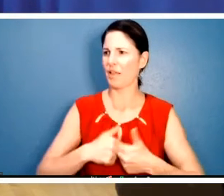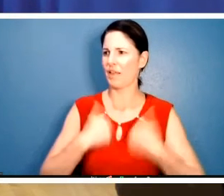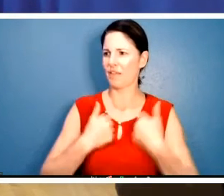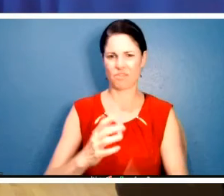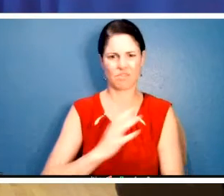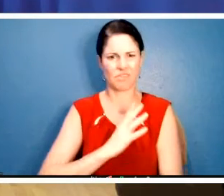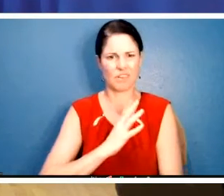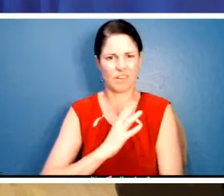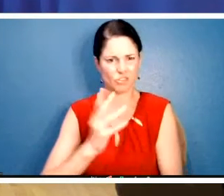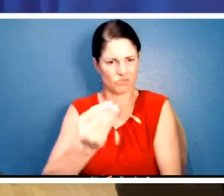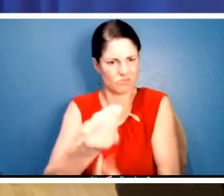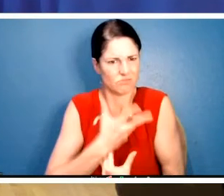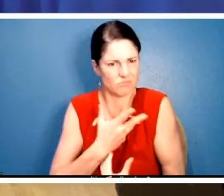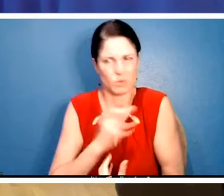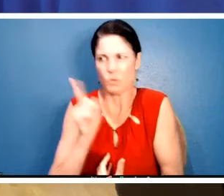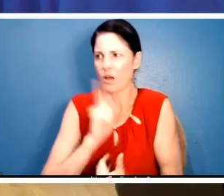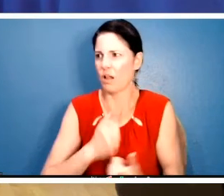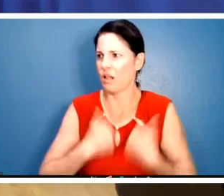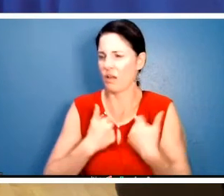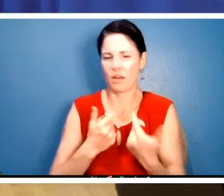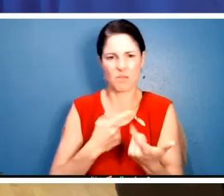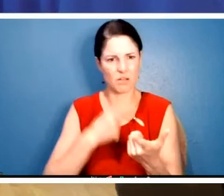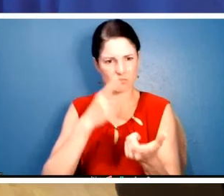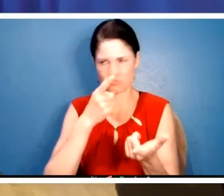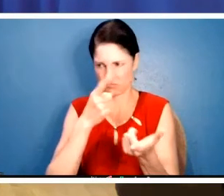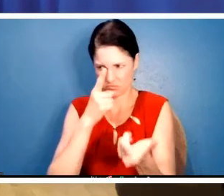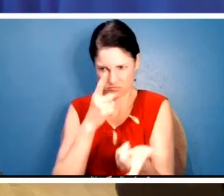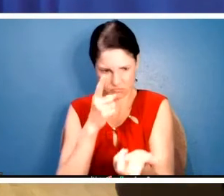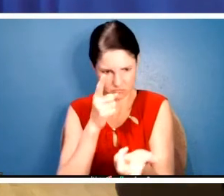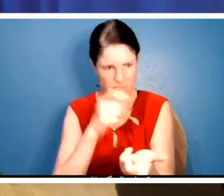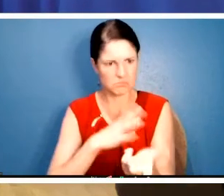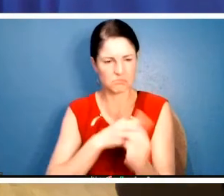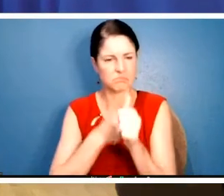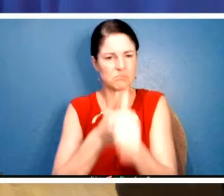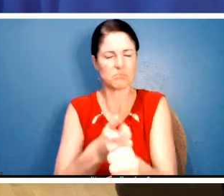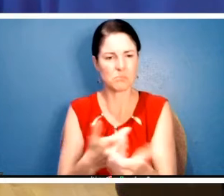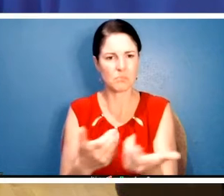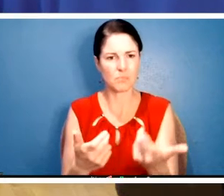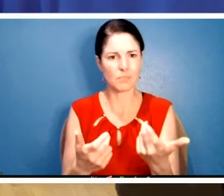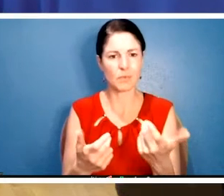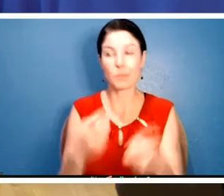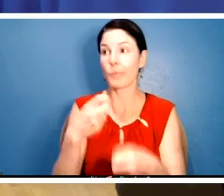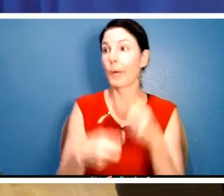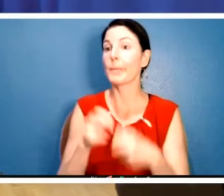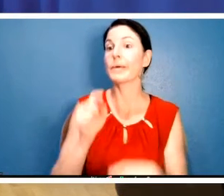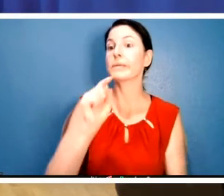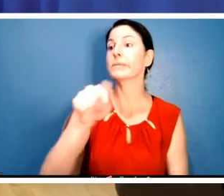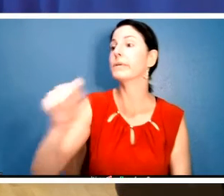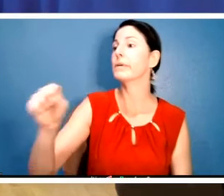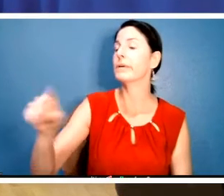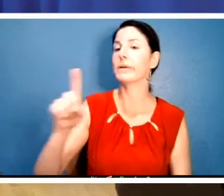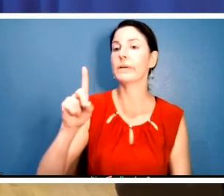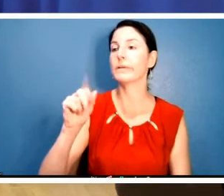Unfortunately, again, because of the lack of data set that we have compared to other elements of understanding communities of interest.